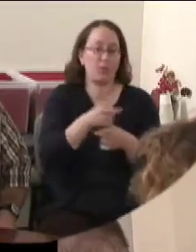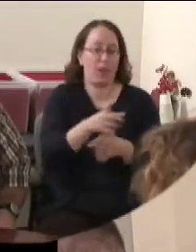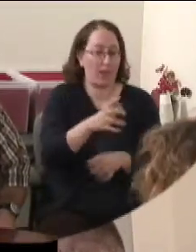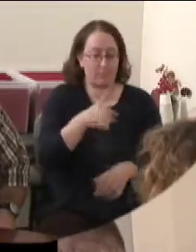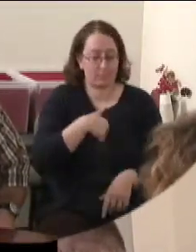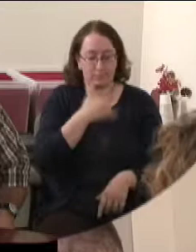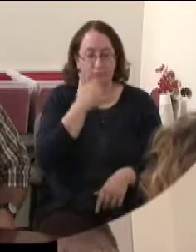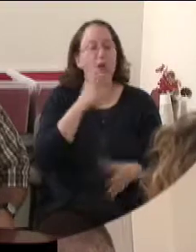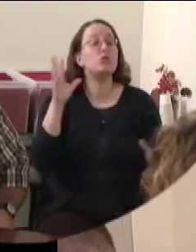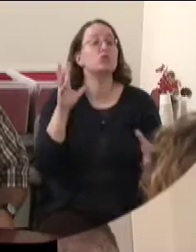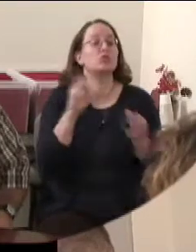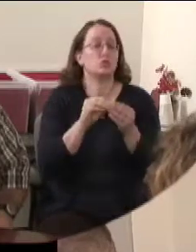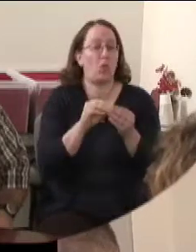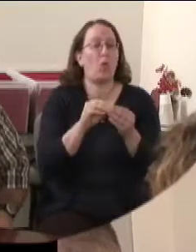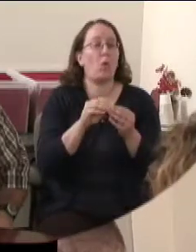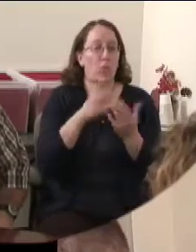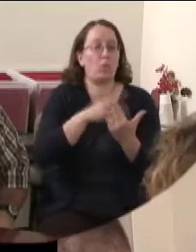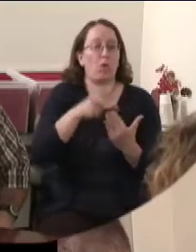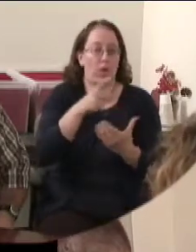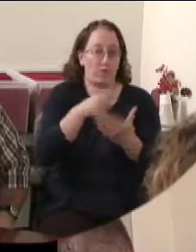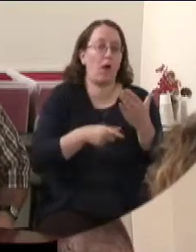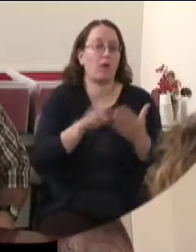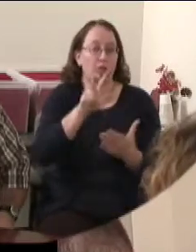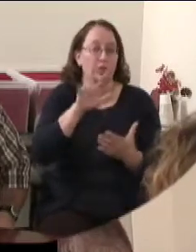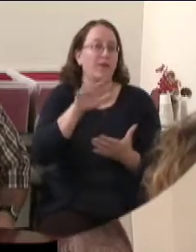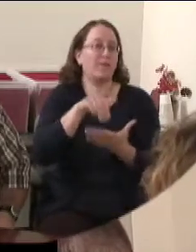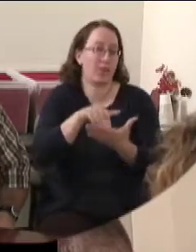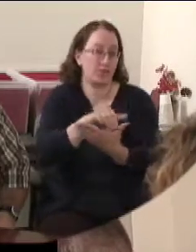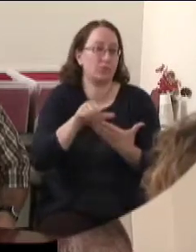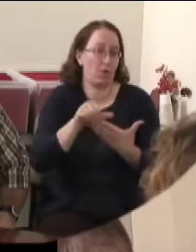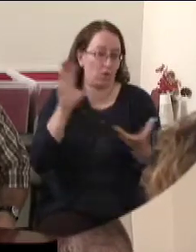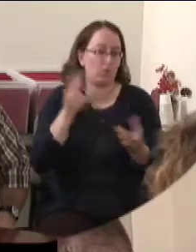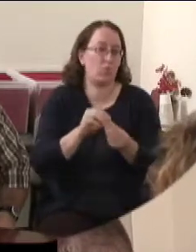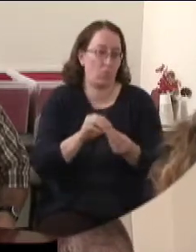And the total cost for the program is $35,000.